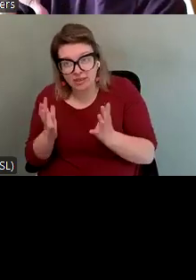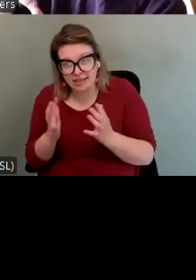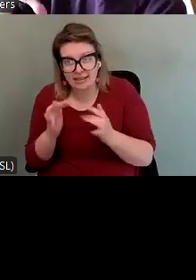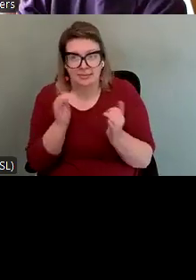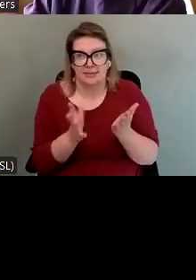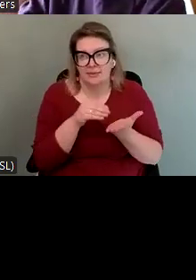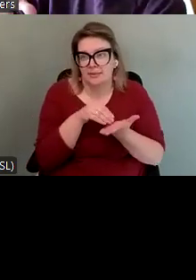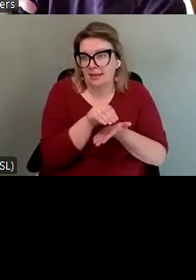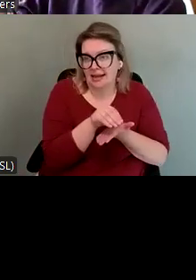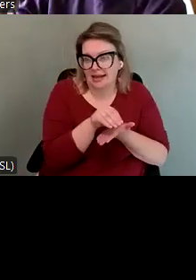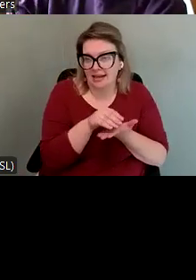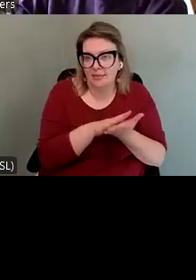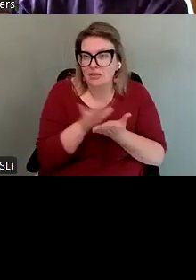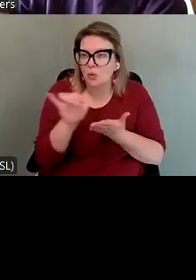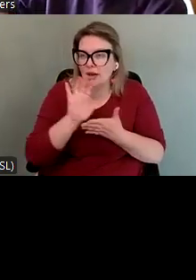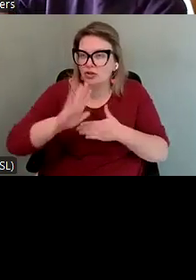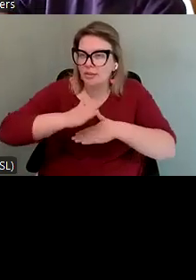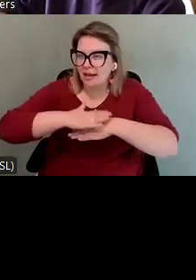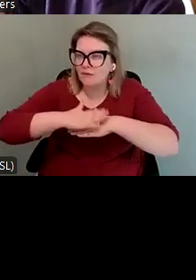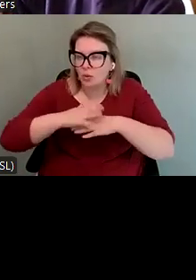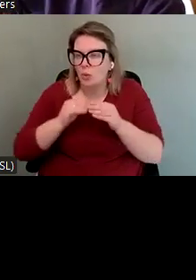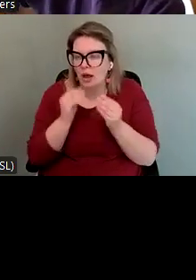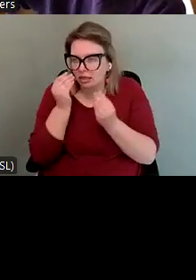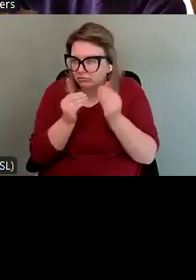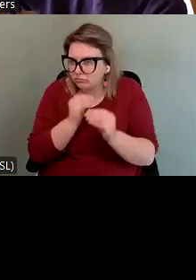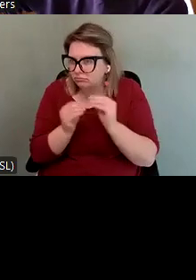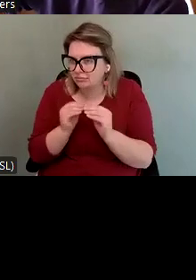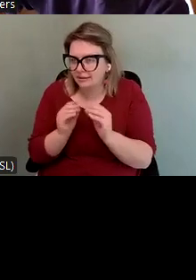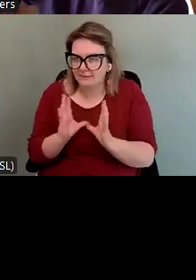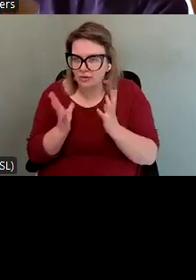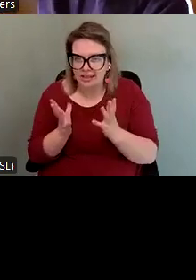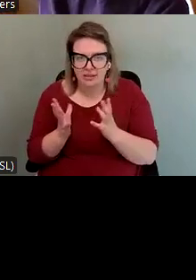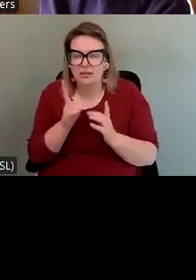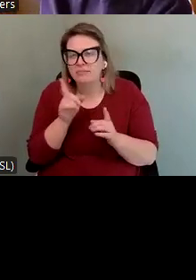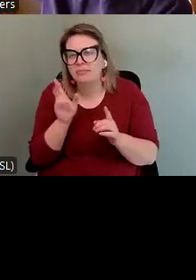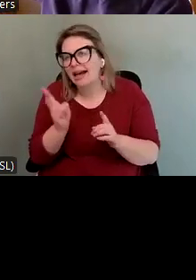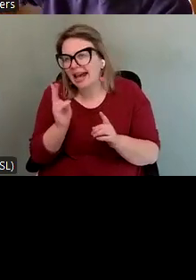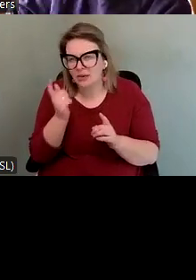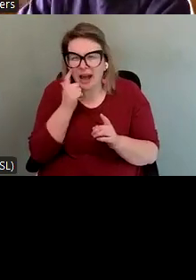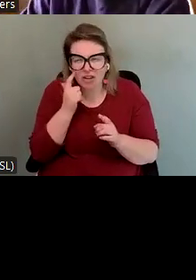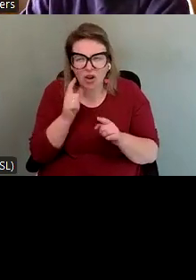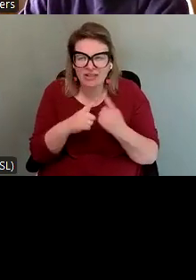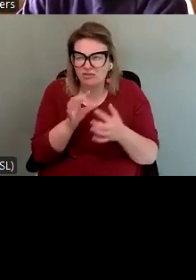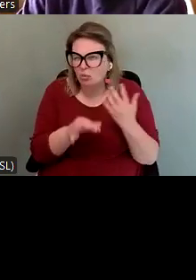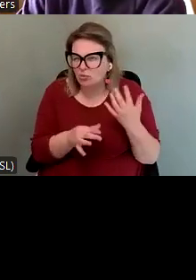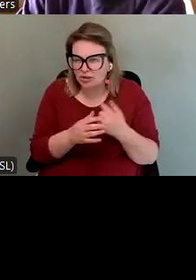which platform you're choosing and why. We can look at that when you go through the different steps as well.